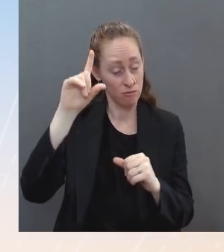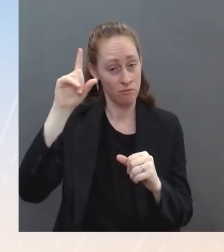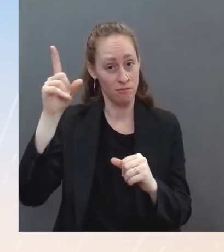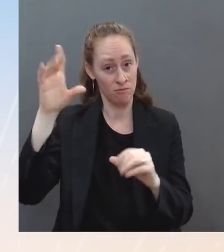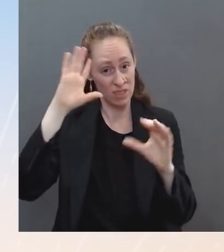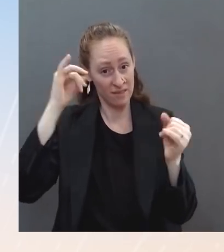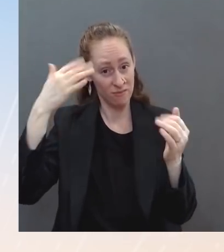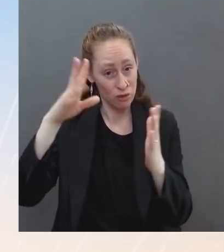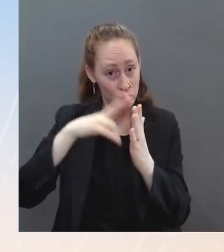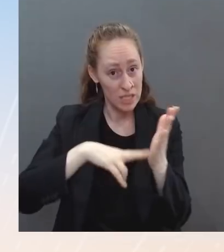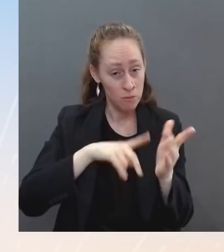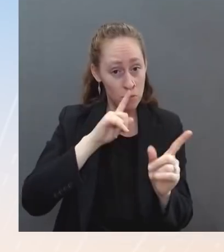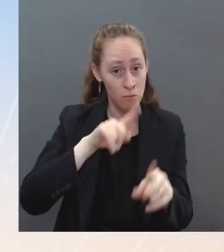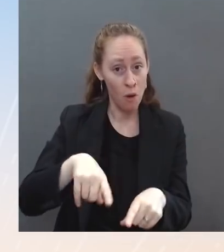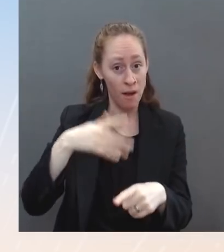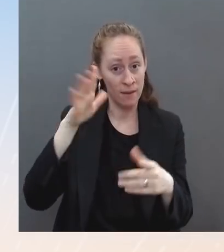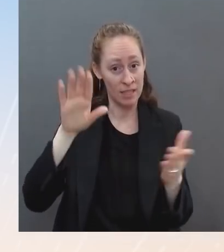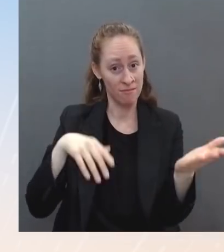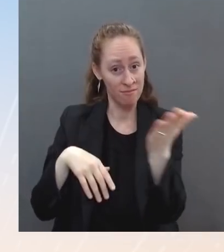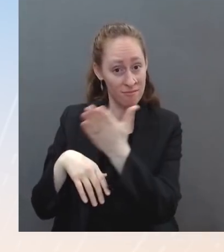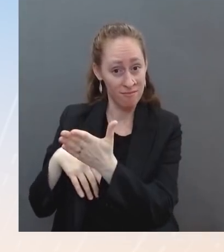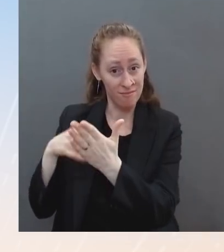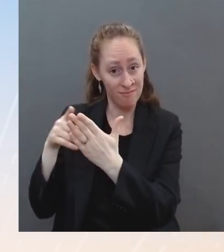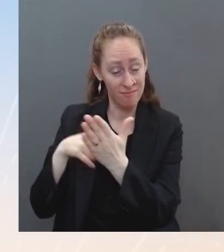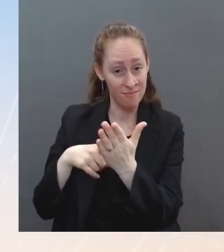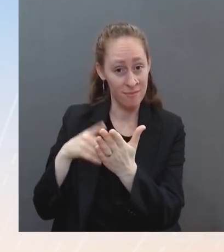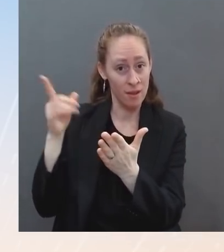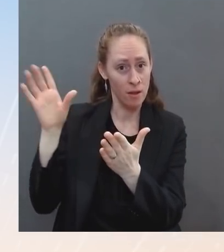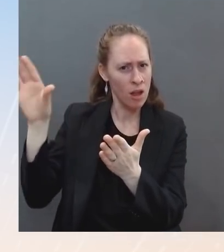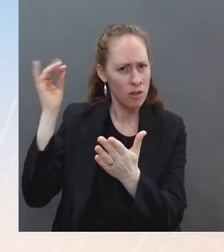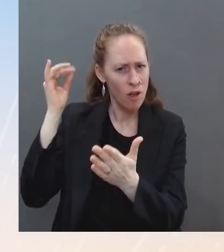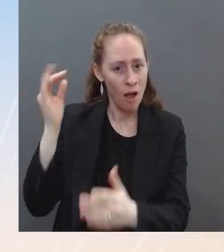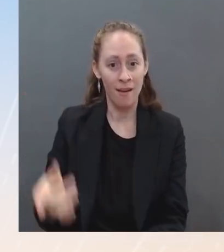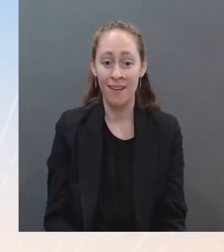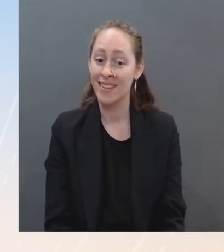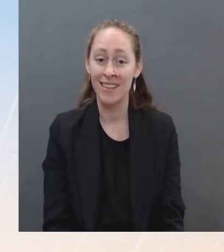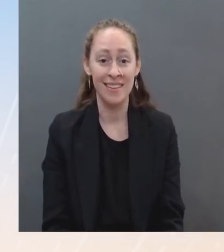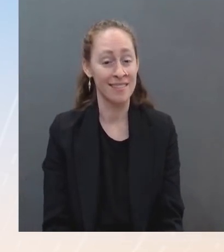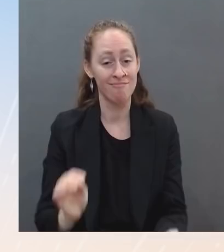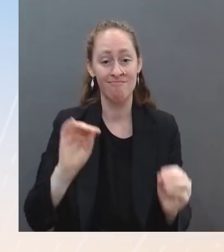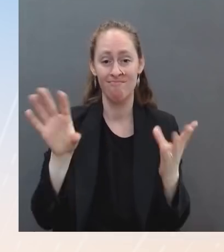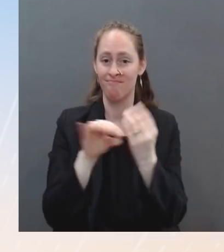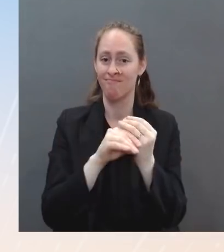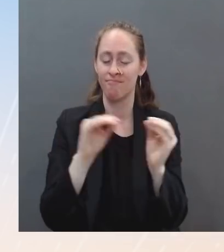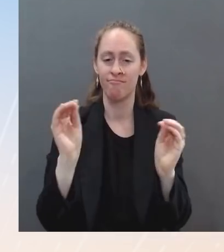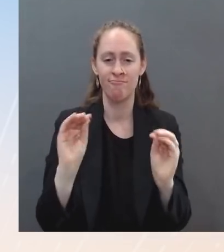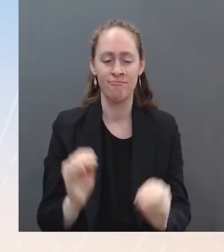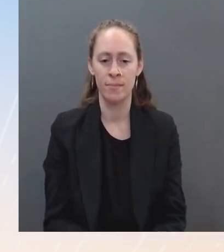Ms. Bedingfield: I don't have anything additional to add on this from the podium, but thank you. Kaitlan. The Press: Thank -- >> The Press: And on -- on Title 42,